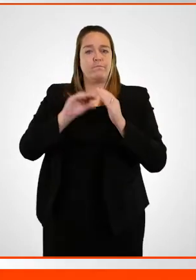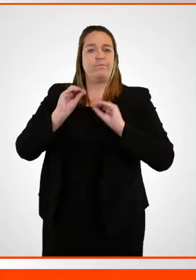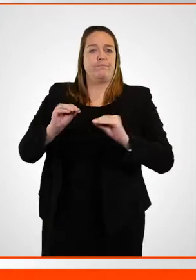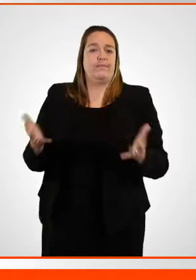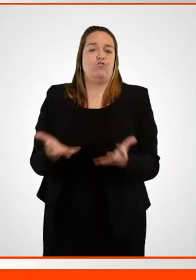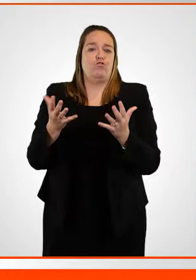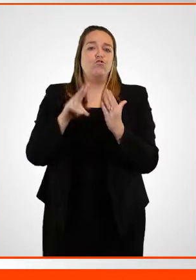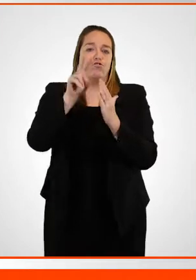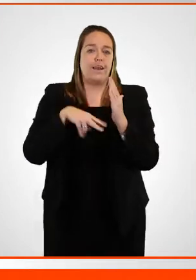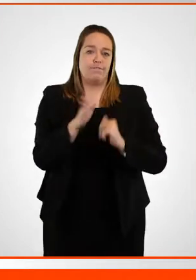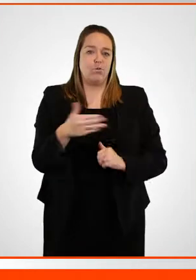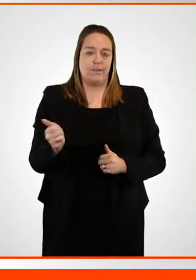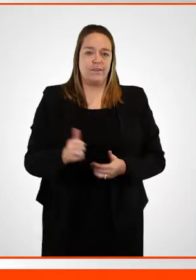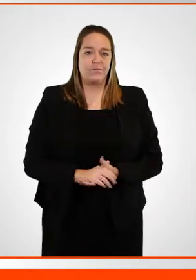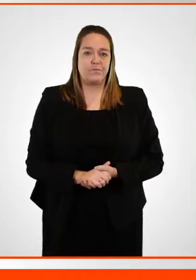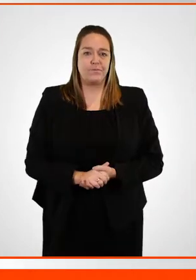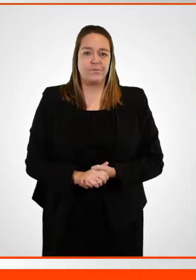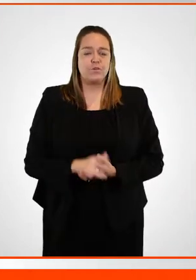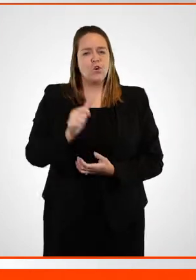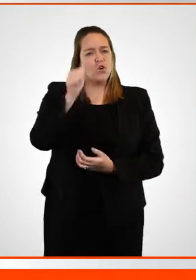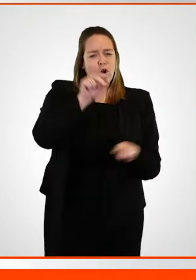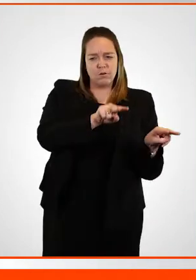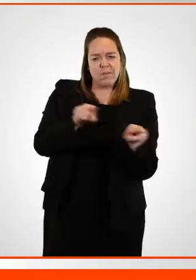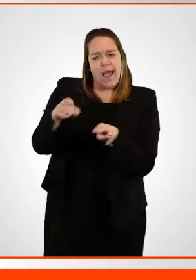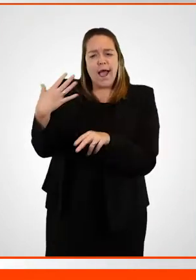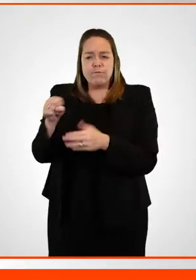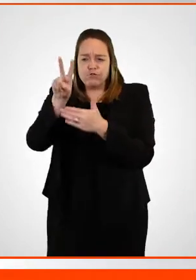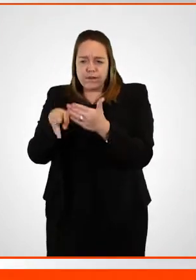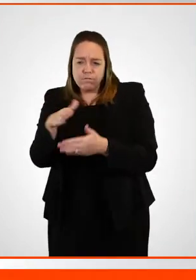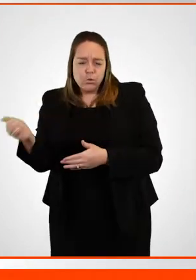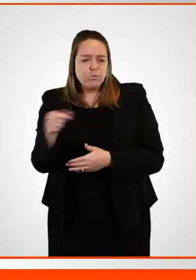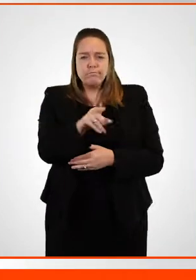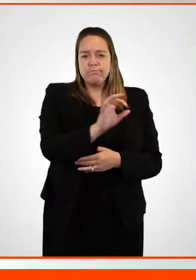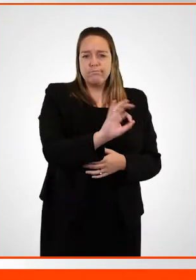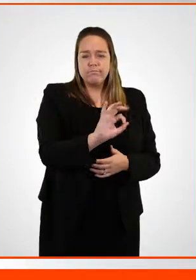We know fluency when we see it. People who are fluent, whether that is somebody